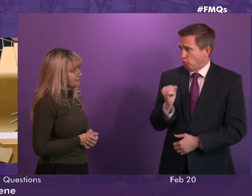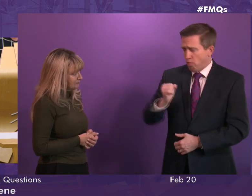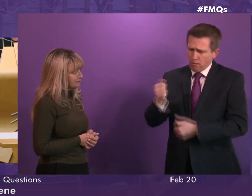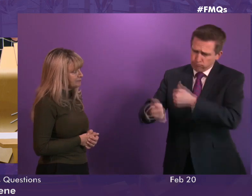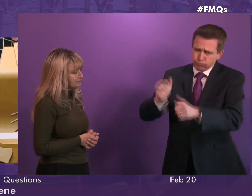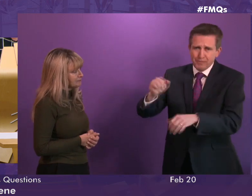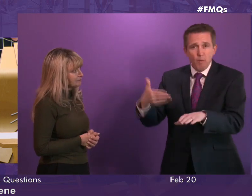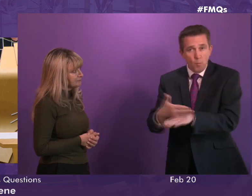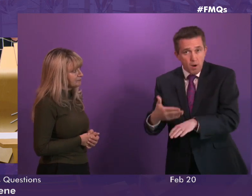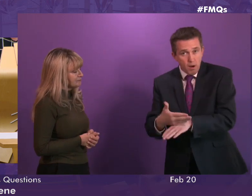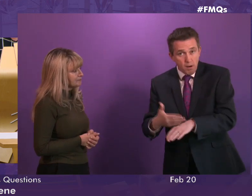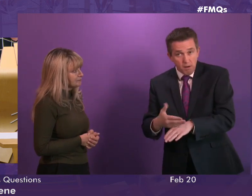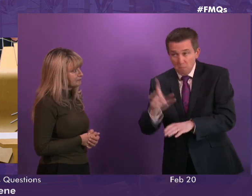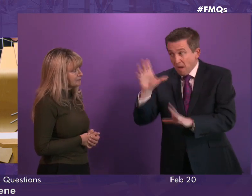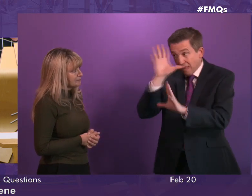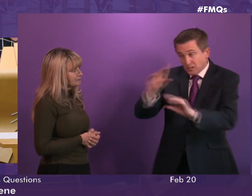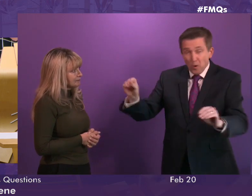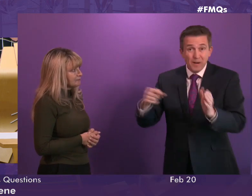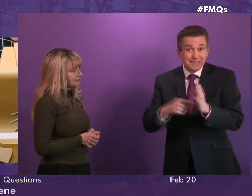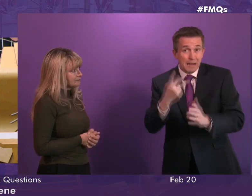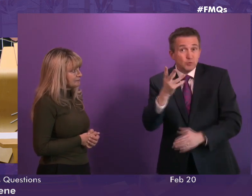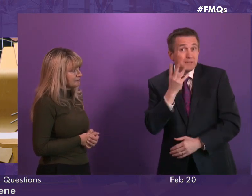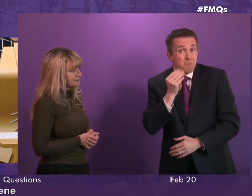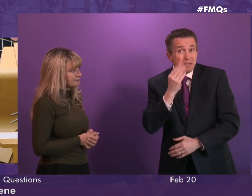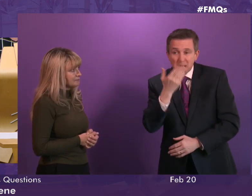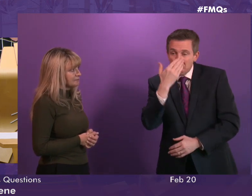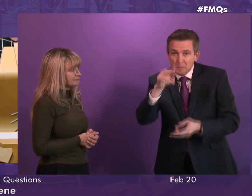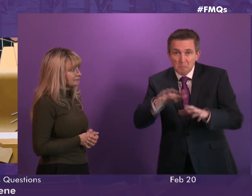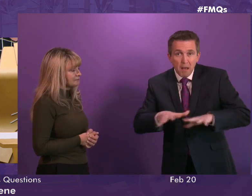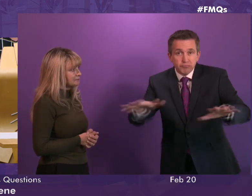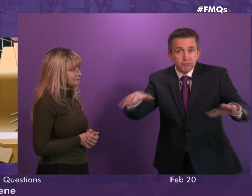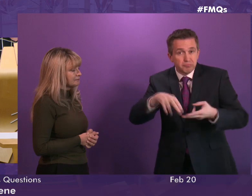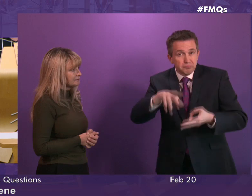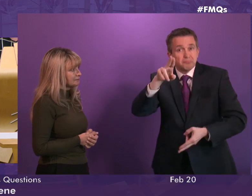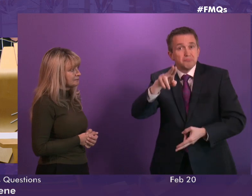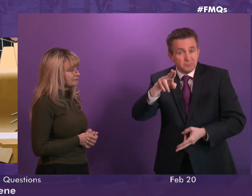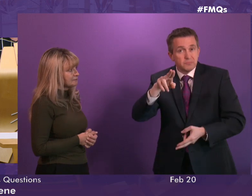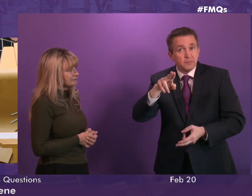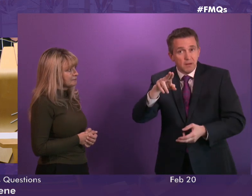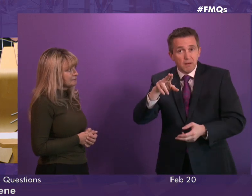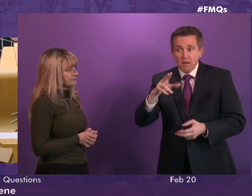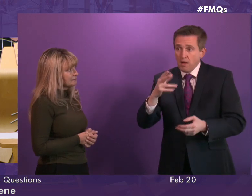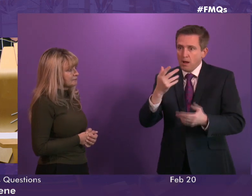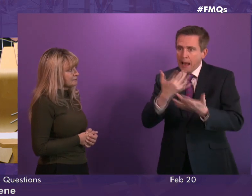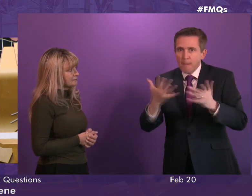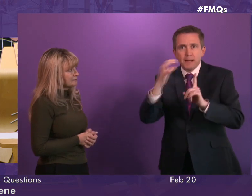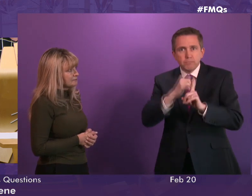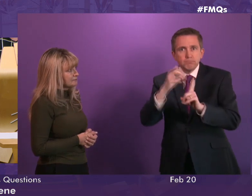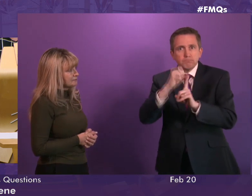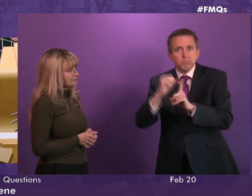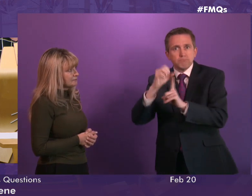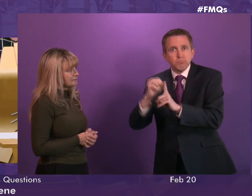The reality is that type 2 diabetes is on the rise, which is a worrying trend. The number of people in Scotland who have been diagnosed with type 2 diabetes is 250,000. However,